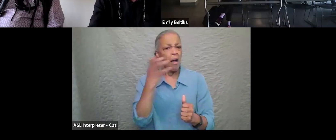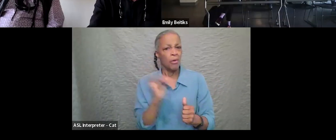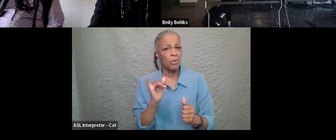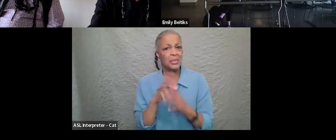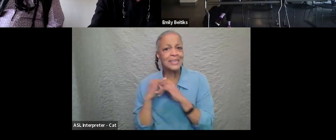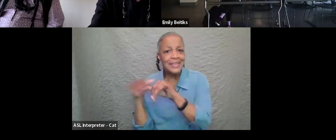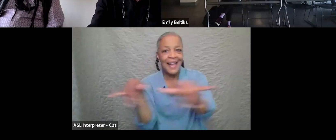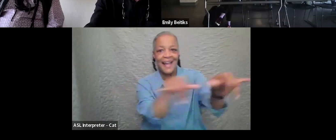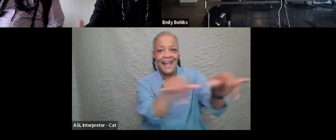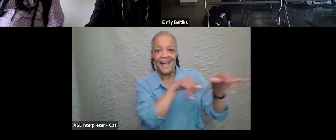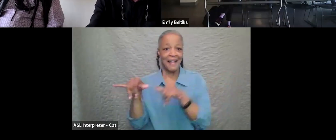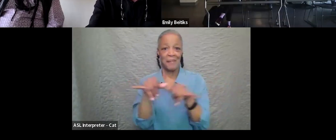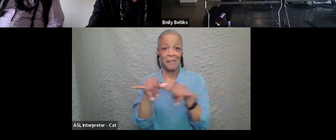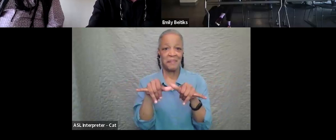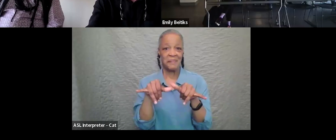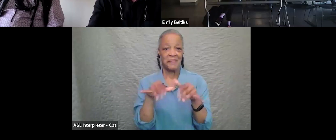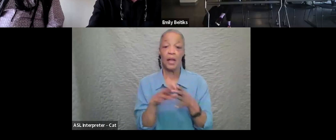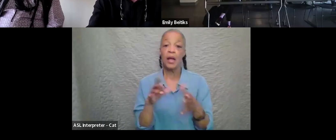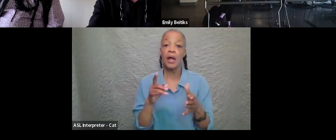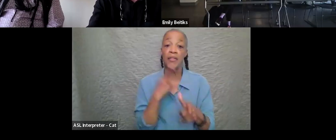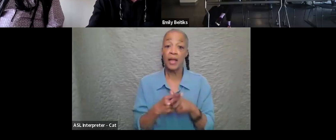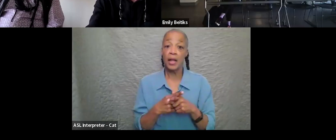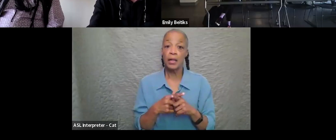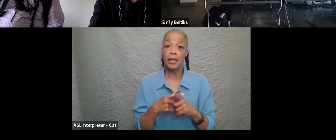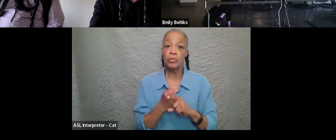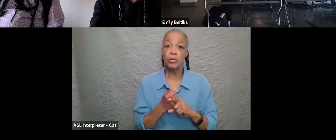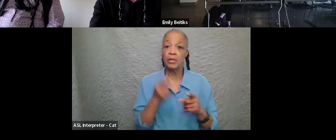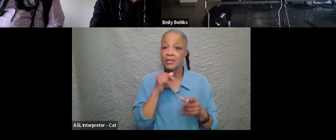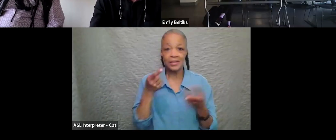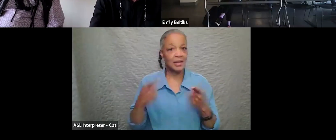And then it doesn't happen. I mean, it almost never happens.